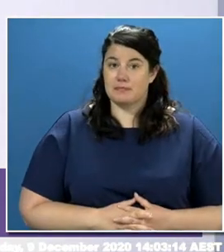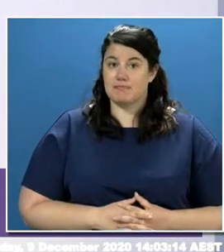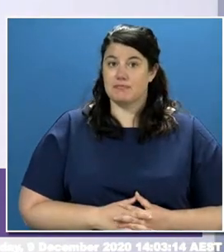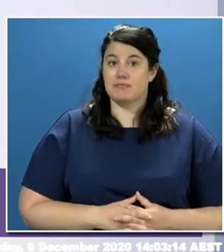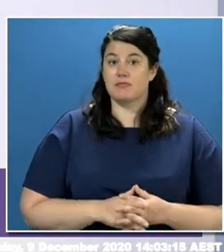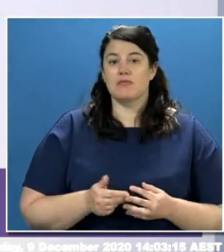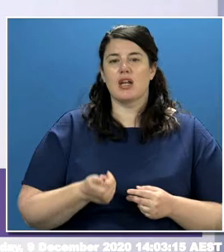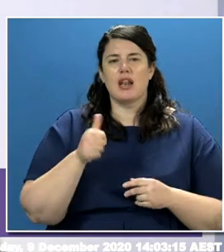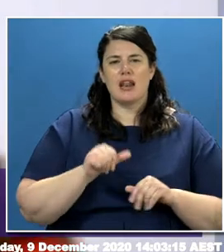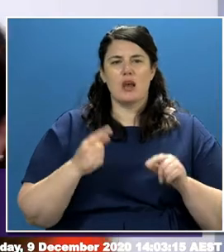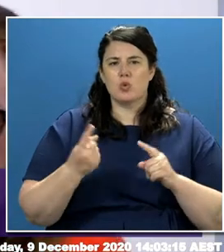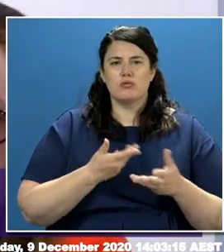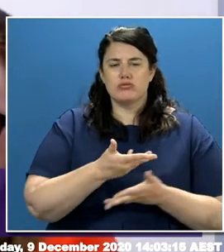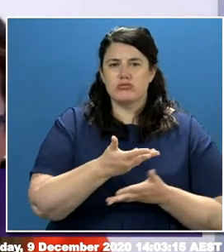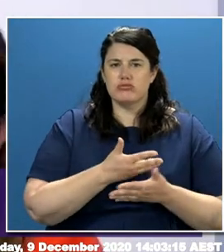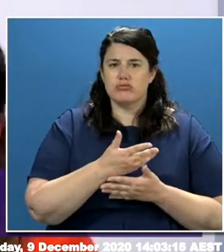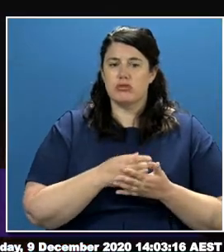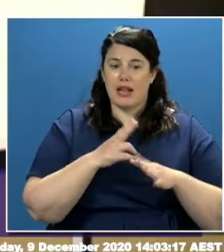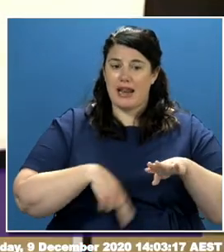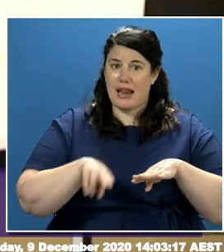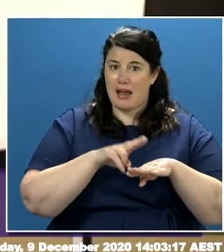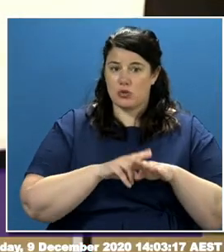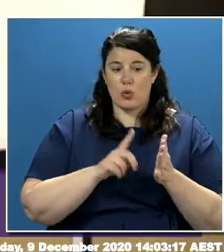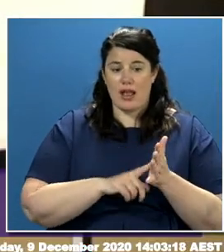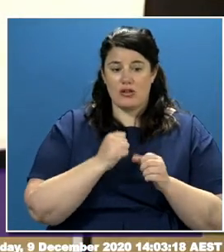Our next witnesses are from the National LGBTI Health Alliance.